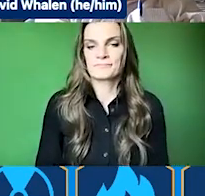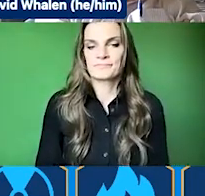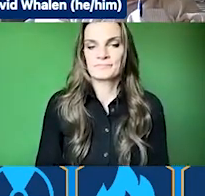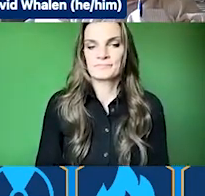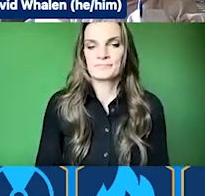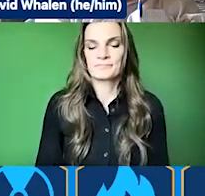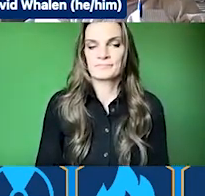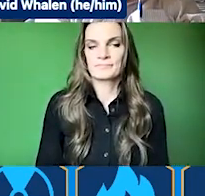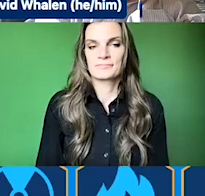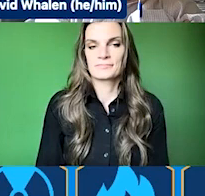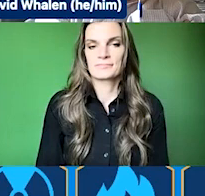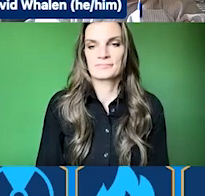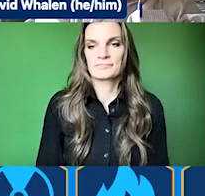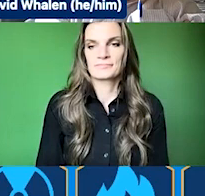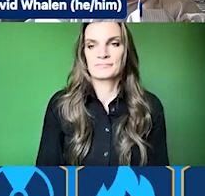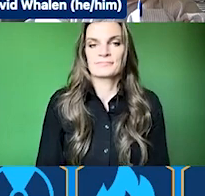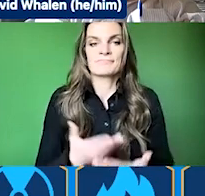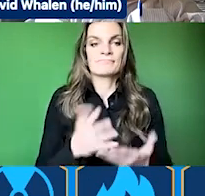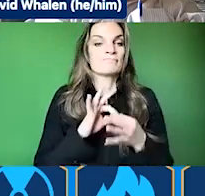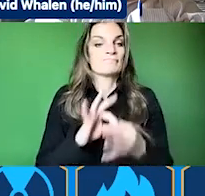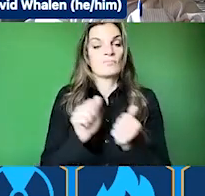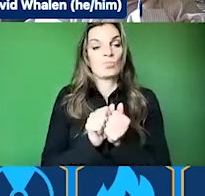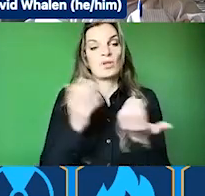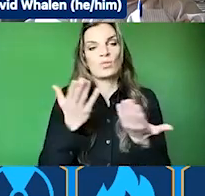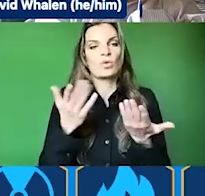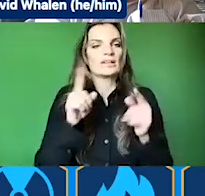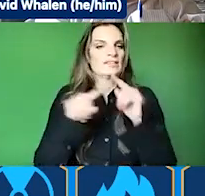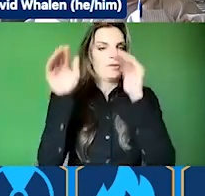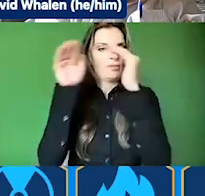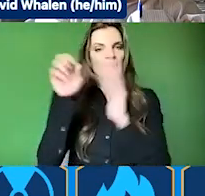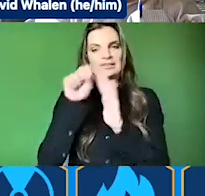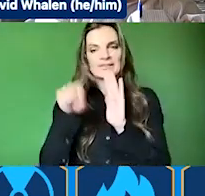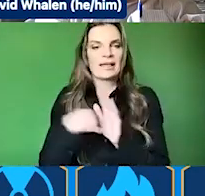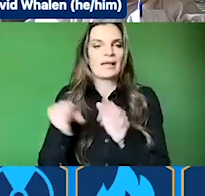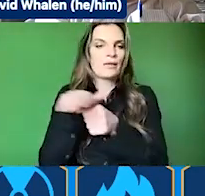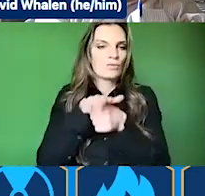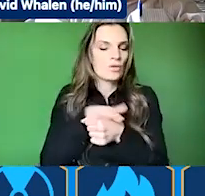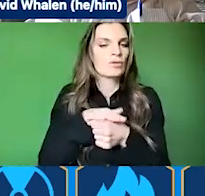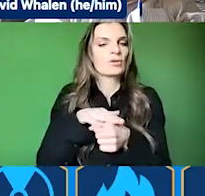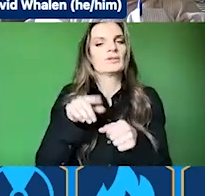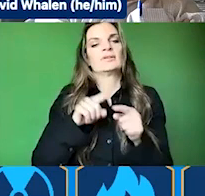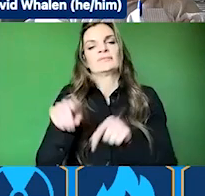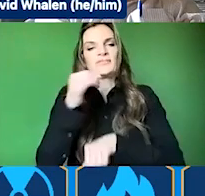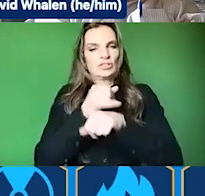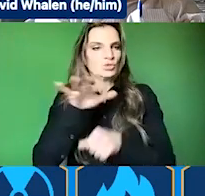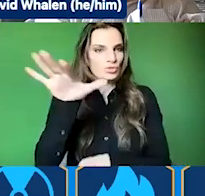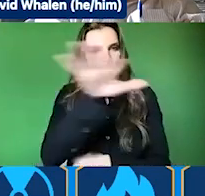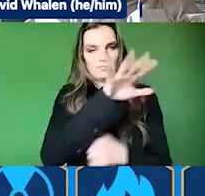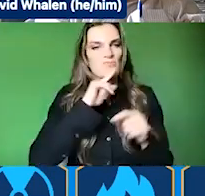may apply to the institution level, the state or local level as well as an individual level. And they come from both lived